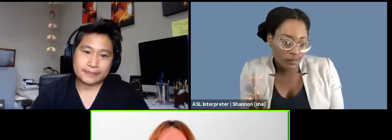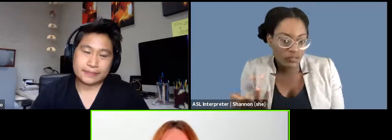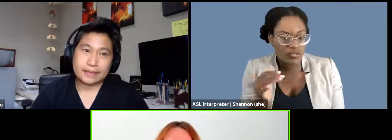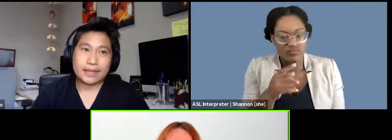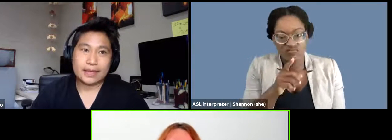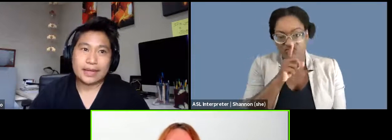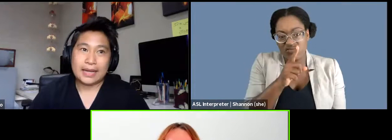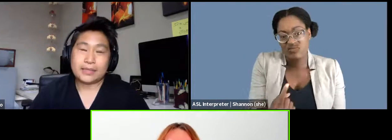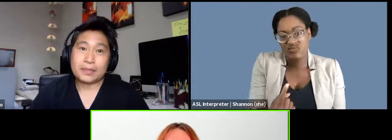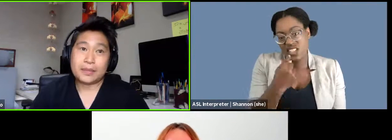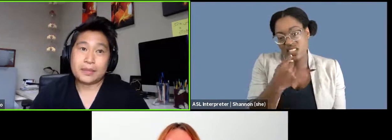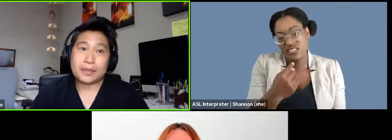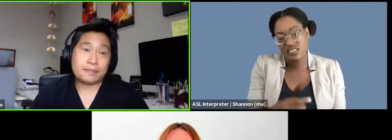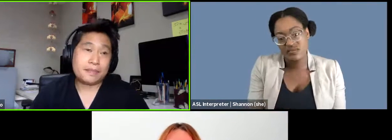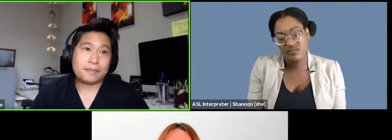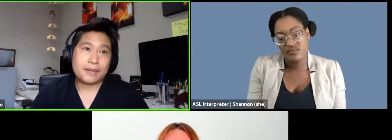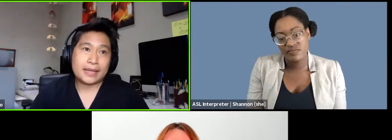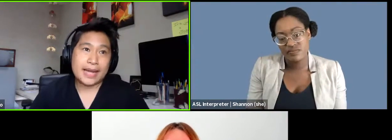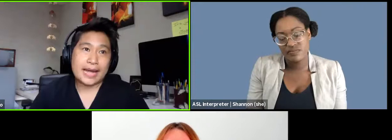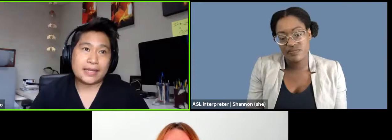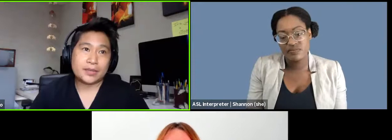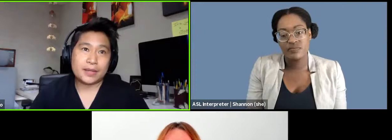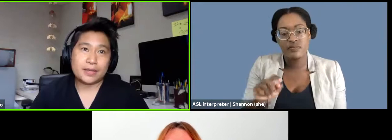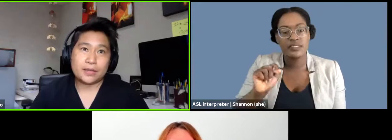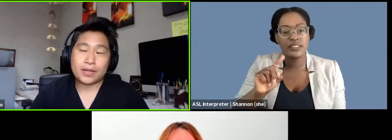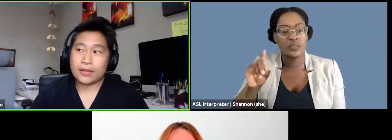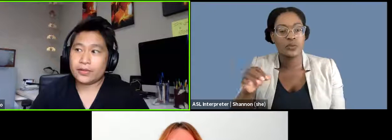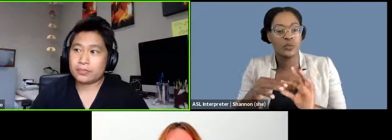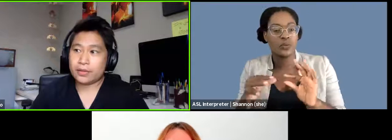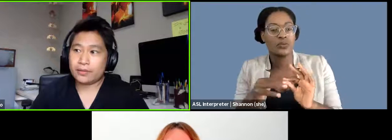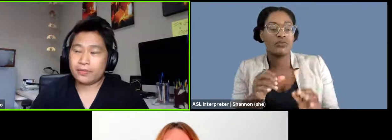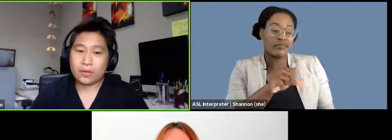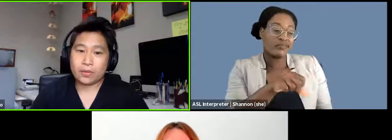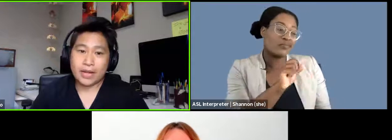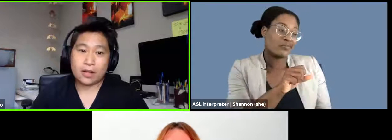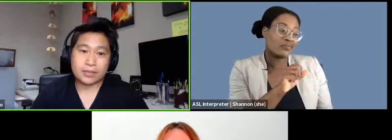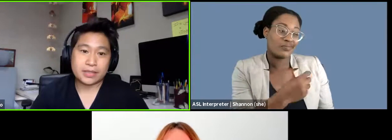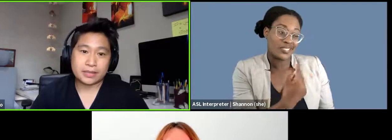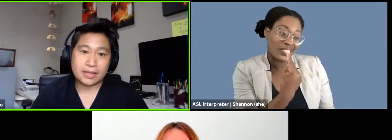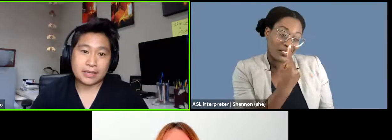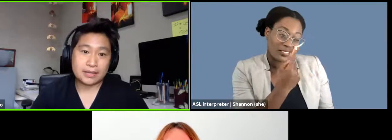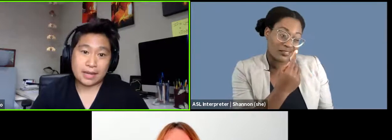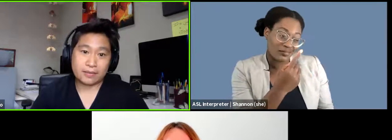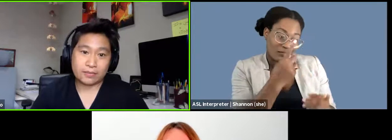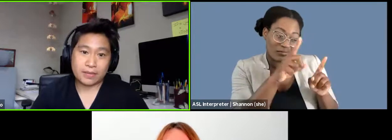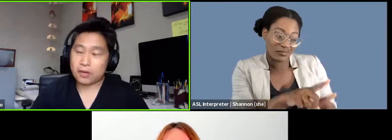TDo: It is hard. But the allyship that you and others bring forward helps us stay safe. My